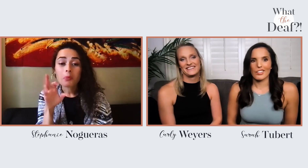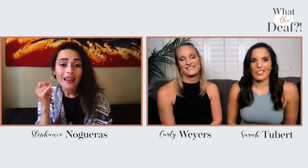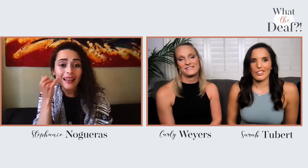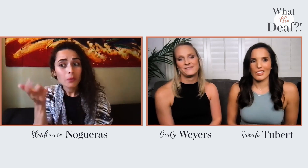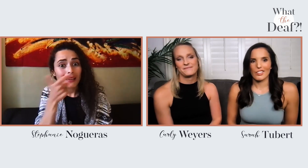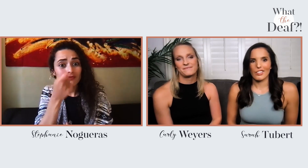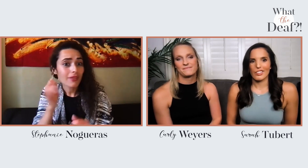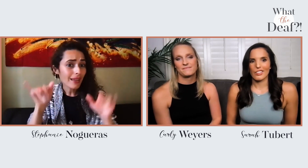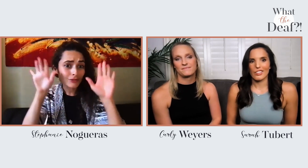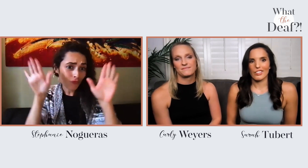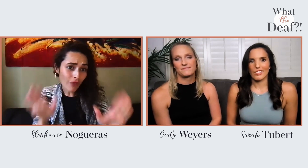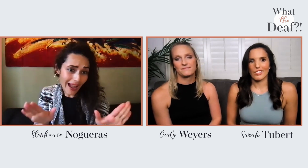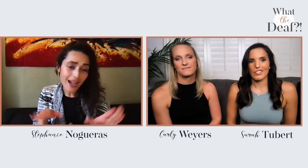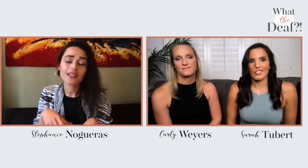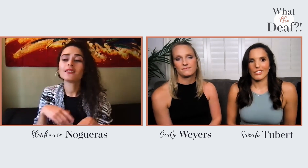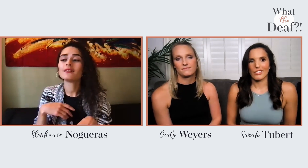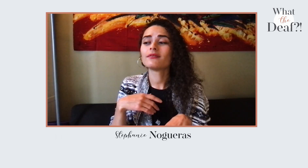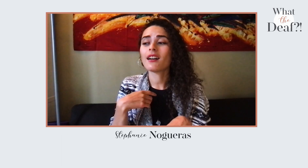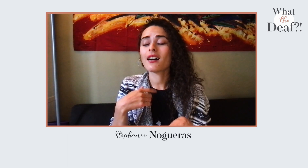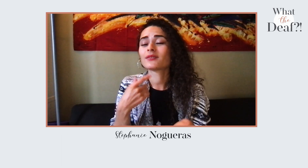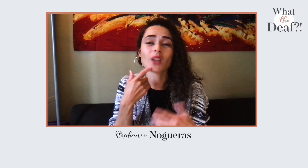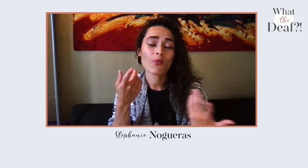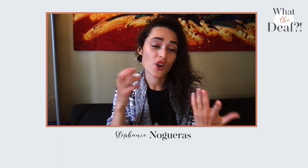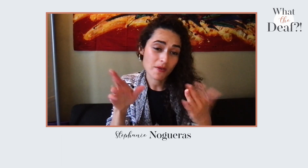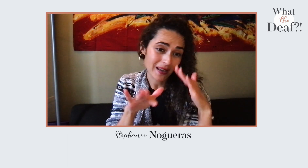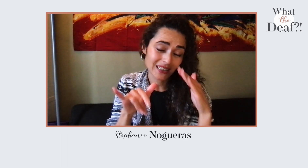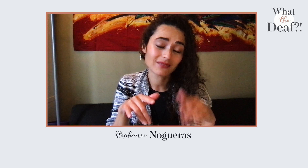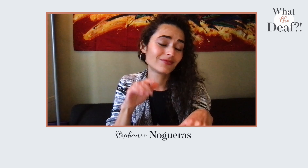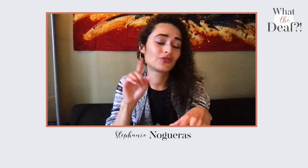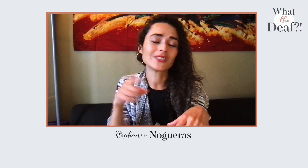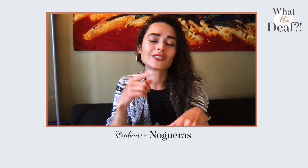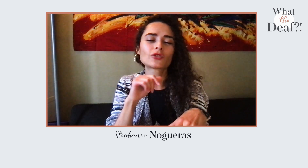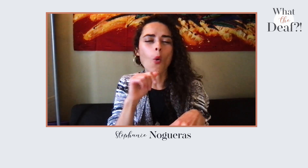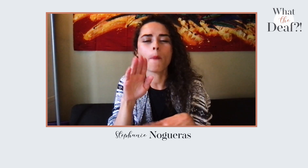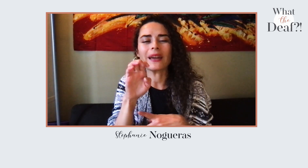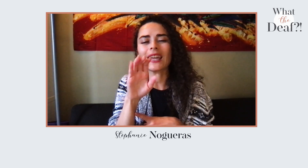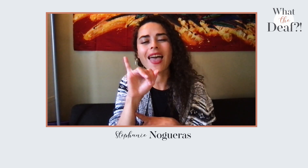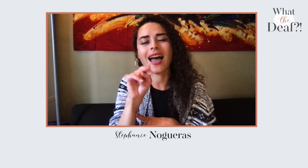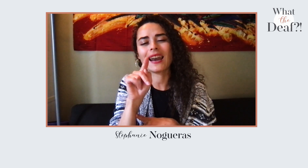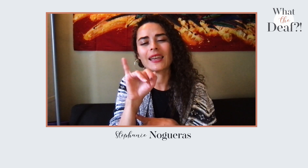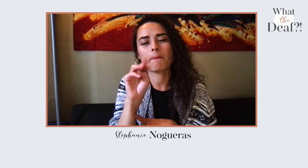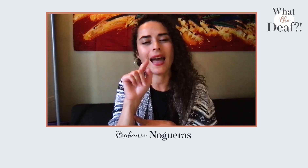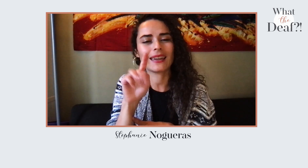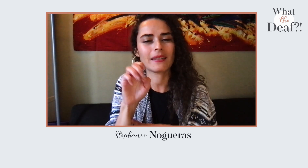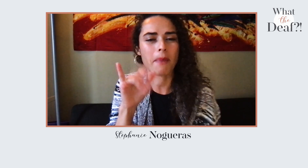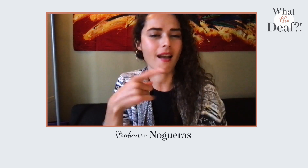but I would say that, if you're interested in working with us and you're a hearing person, that's awesome. That's awesome, but I want to say, don't be intimidated.